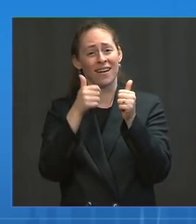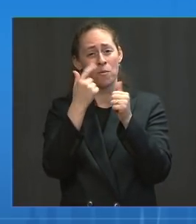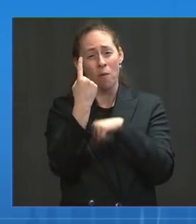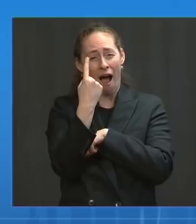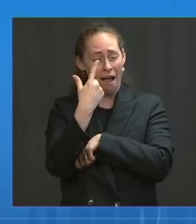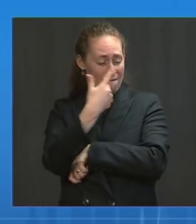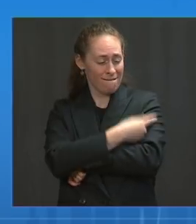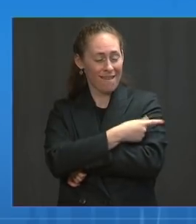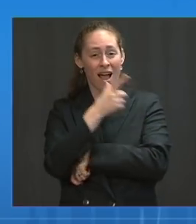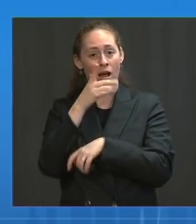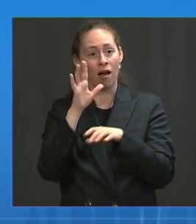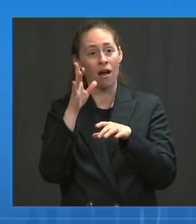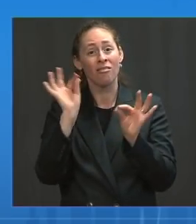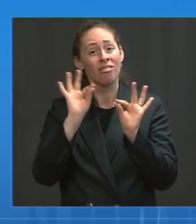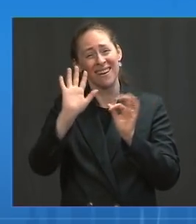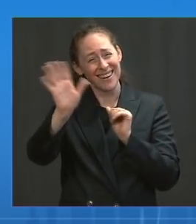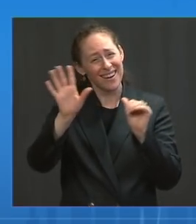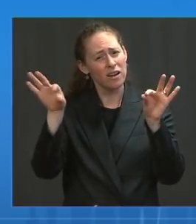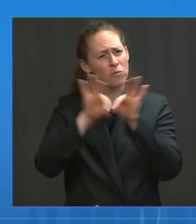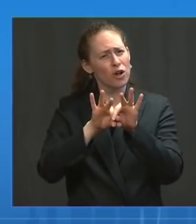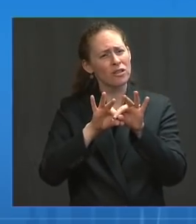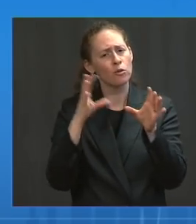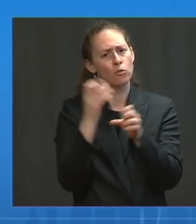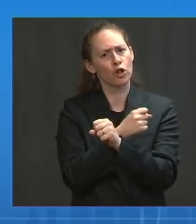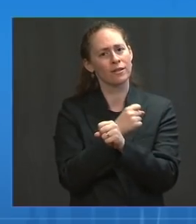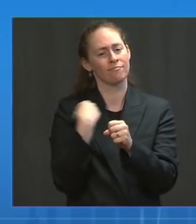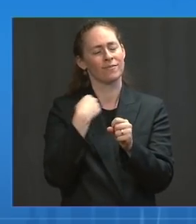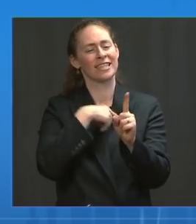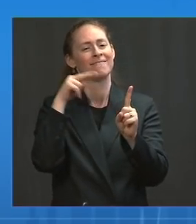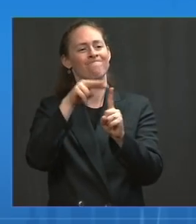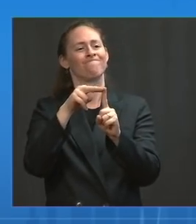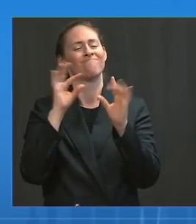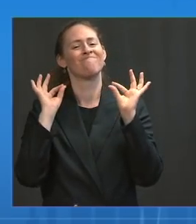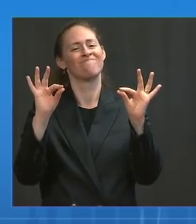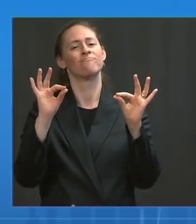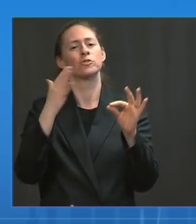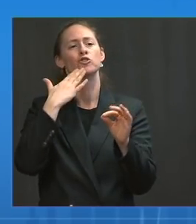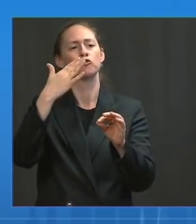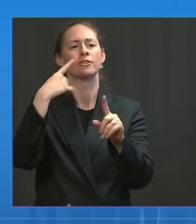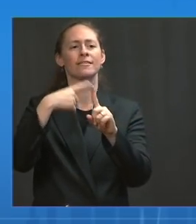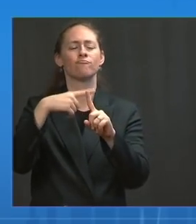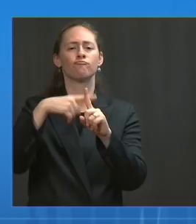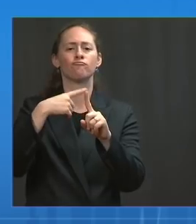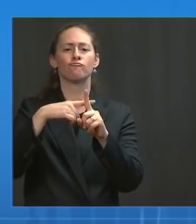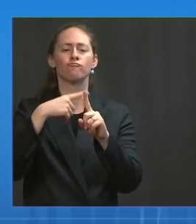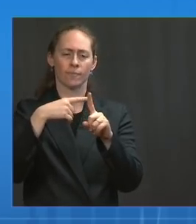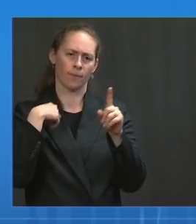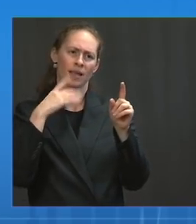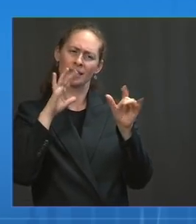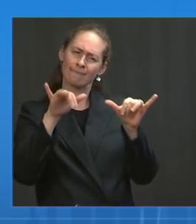So, we will continue to make vaccination easy and convenient. We're going to continue to address structural barriers,